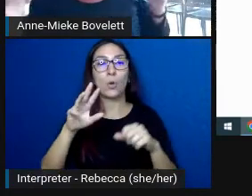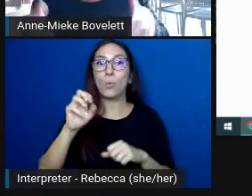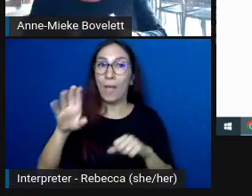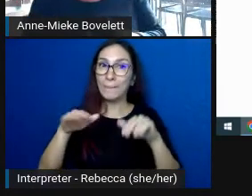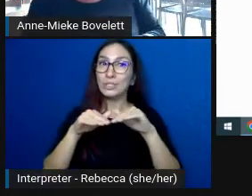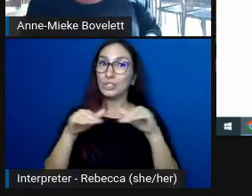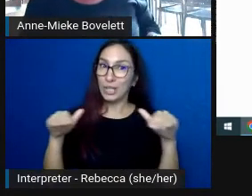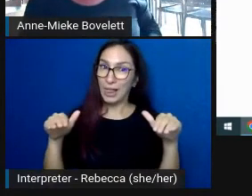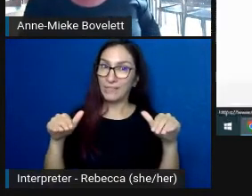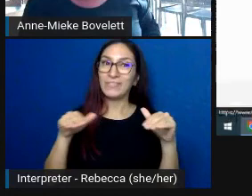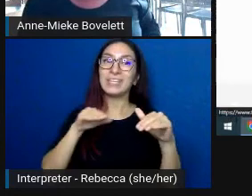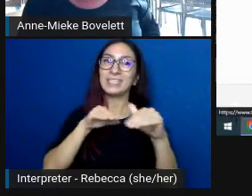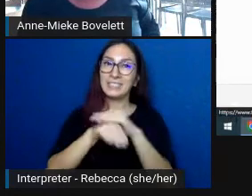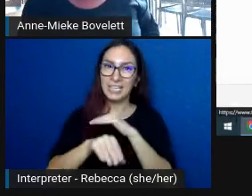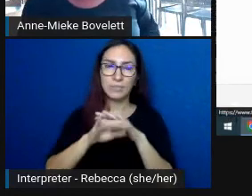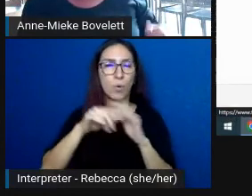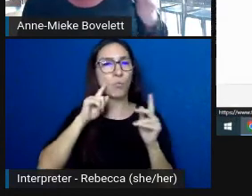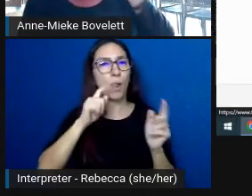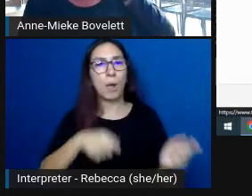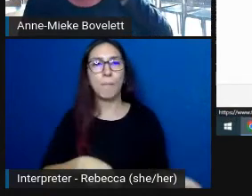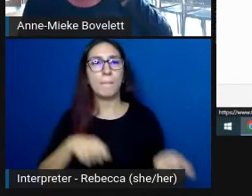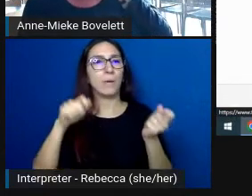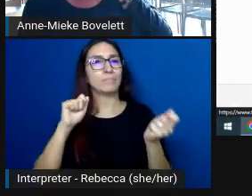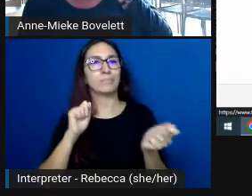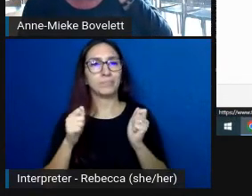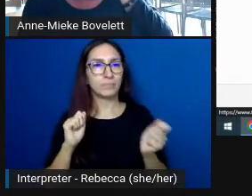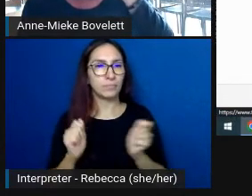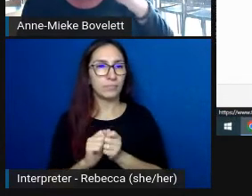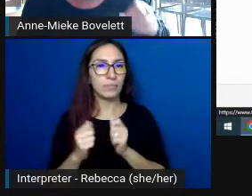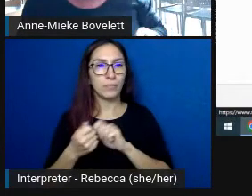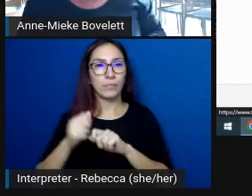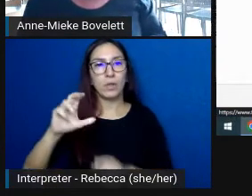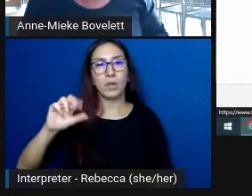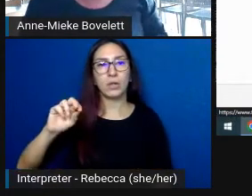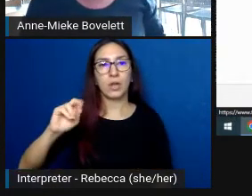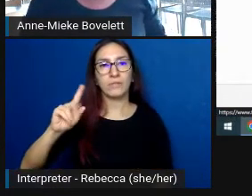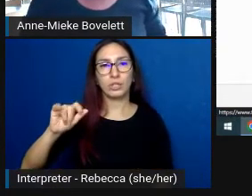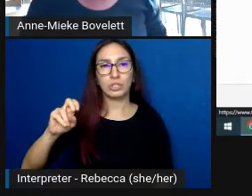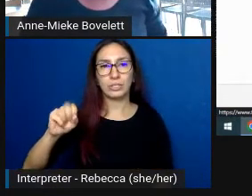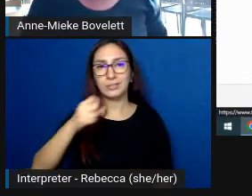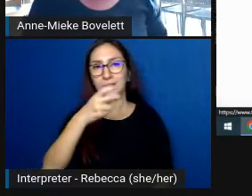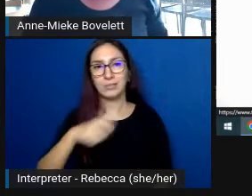will boost conversions in general. Where are you going now, Lazar?